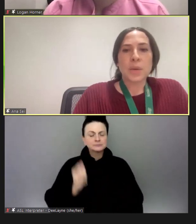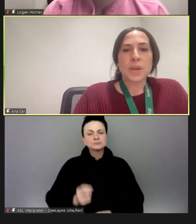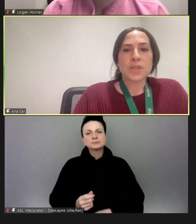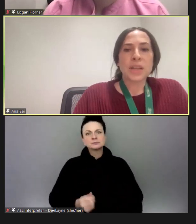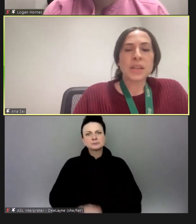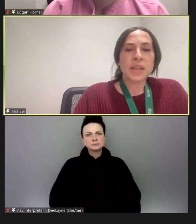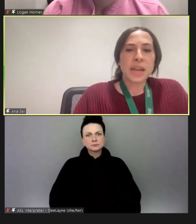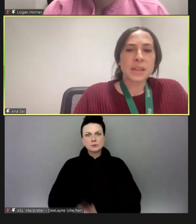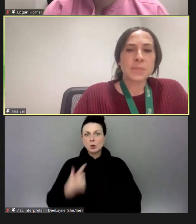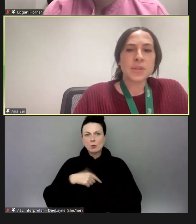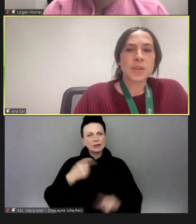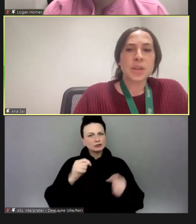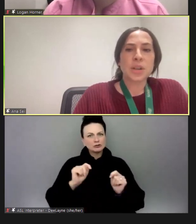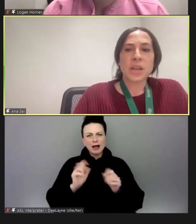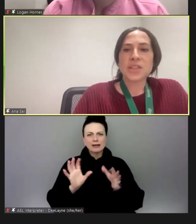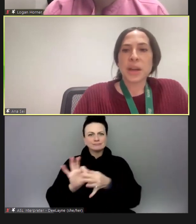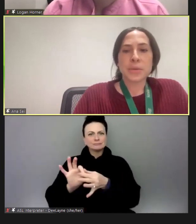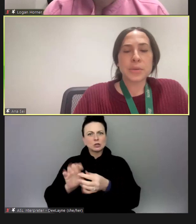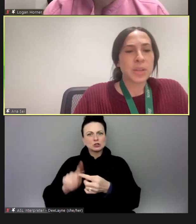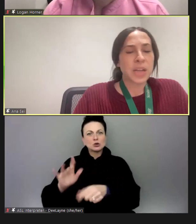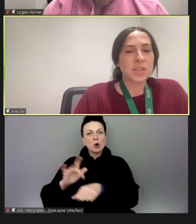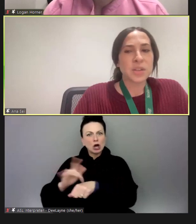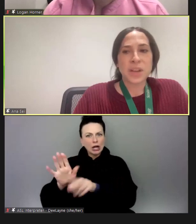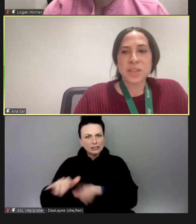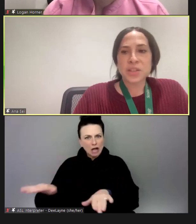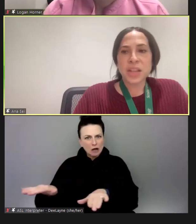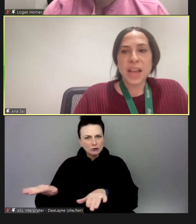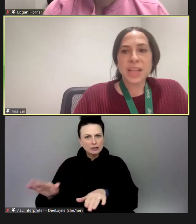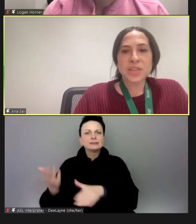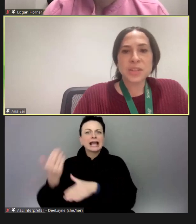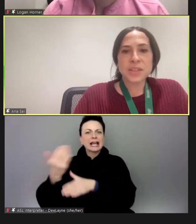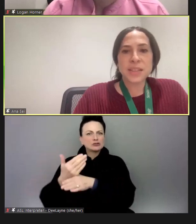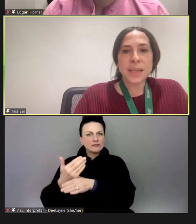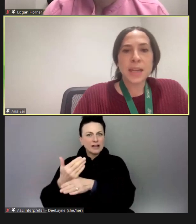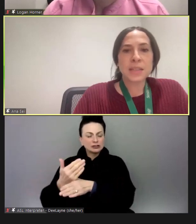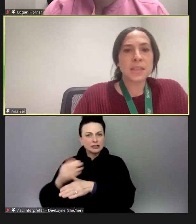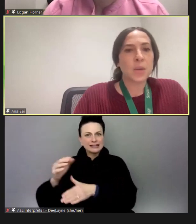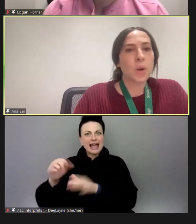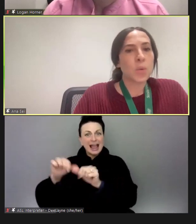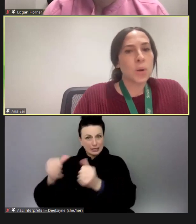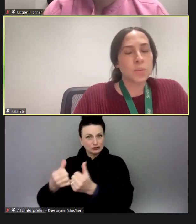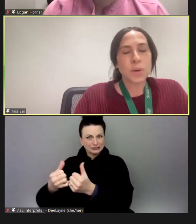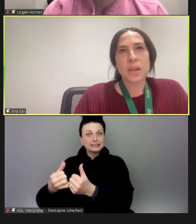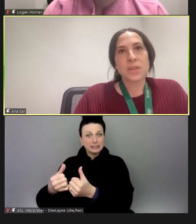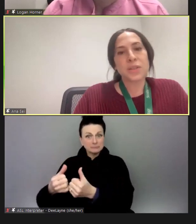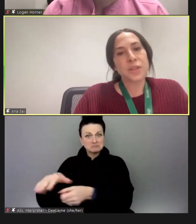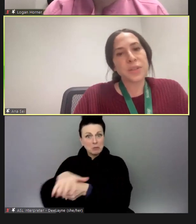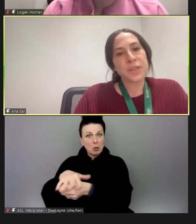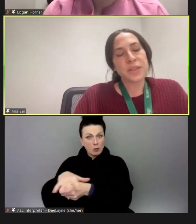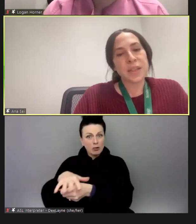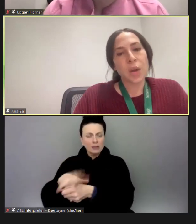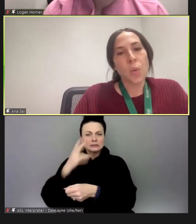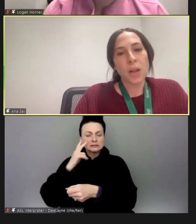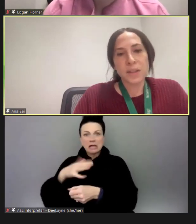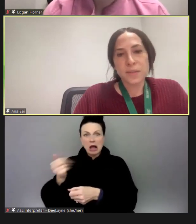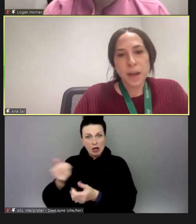try to connect them to their Early Childhood Intervention agency and see